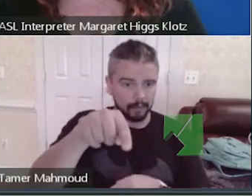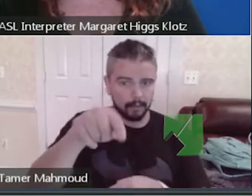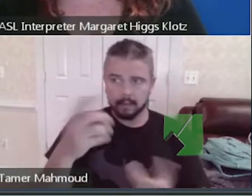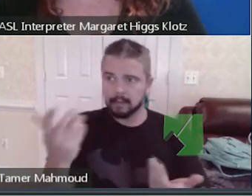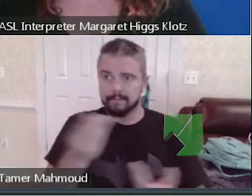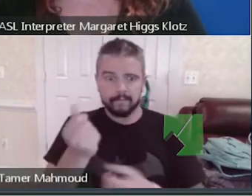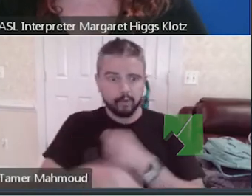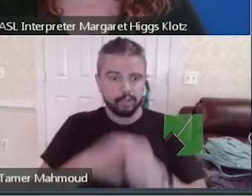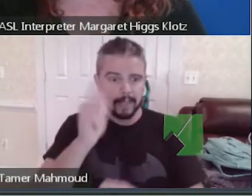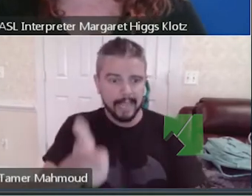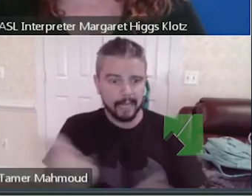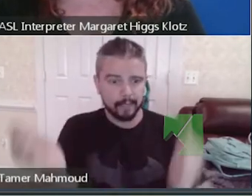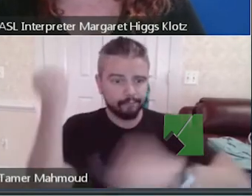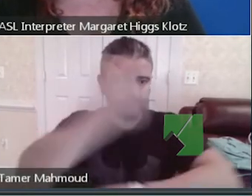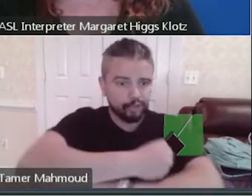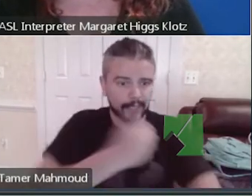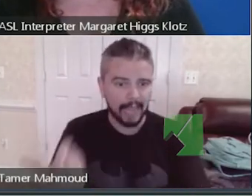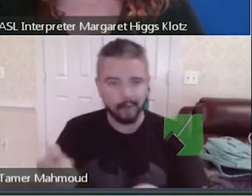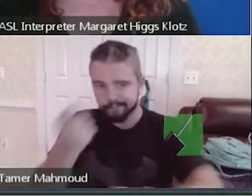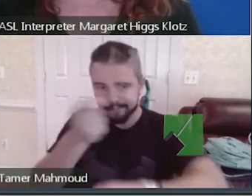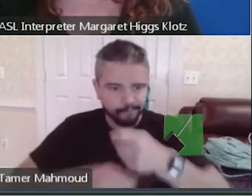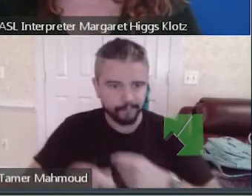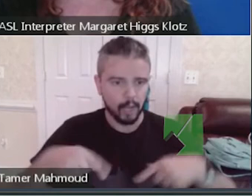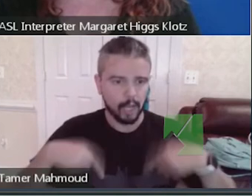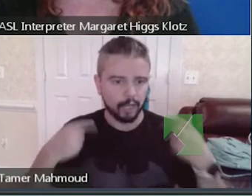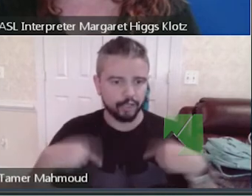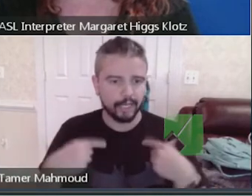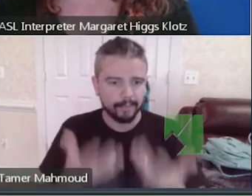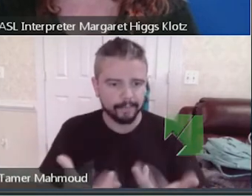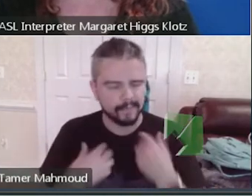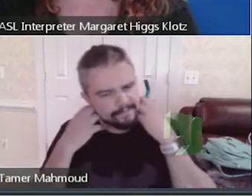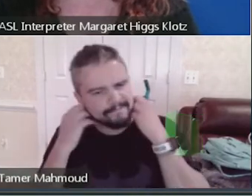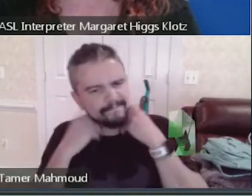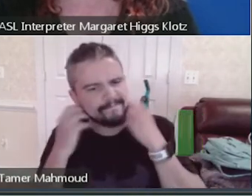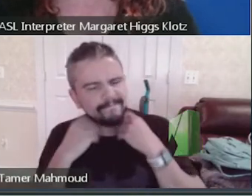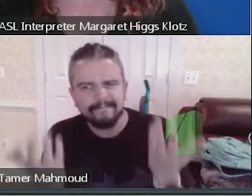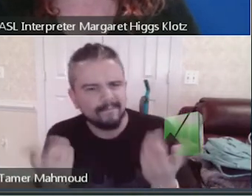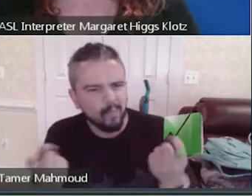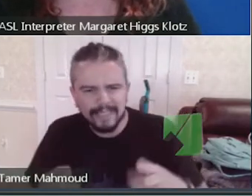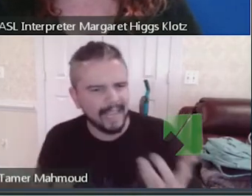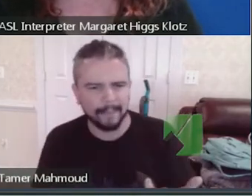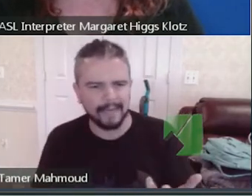And then there was a plan for a Safeway across the street, but that Safeway shut down since.